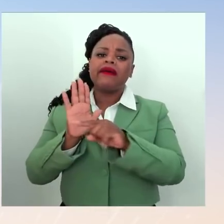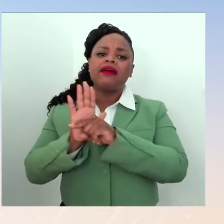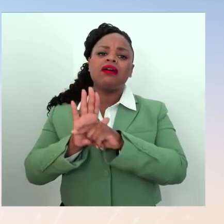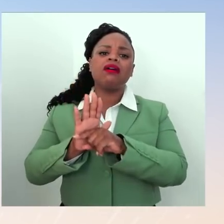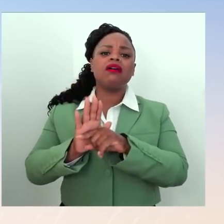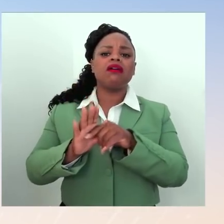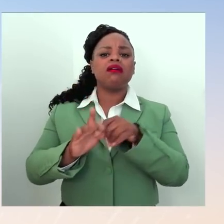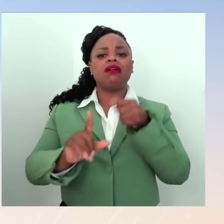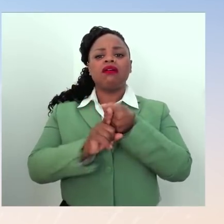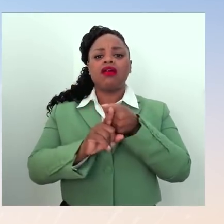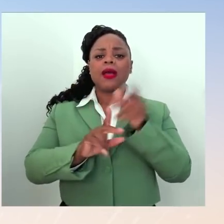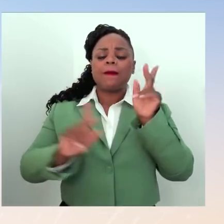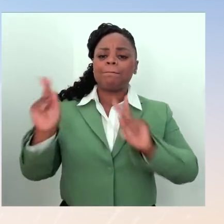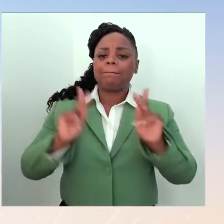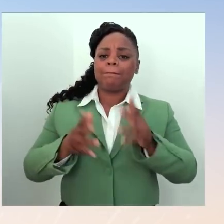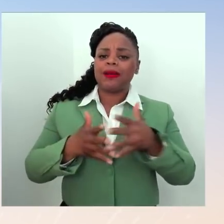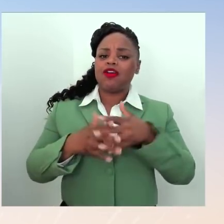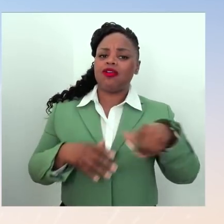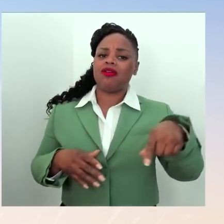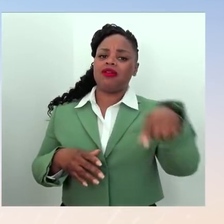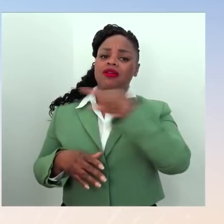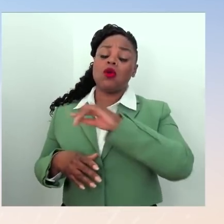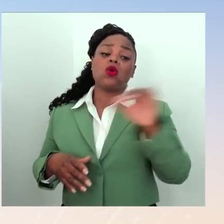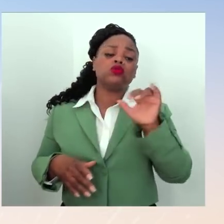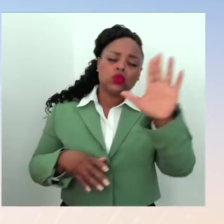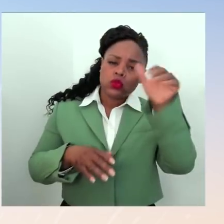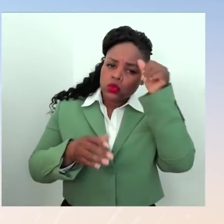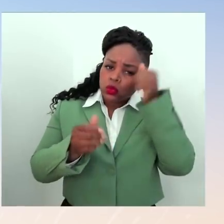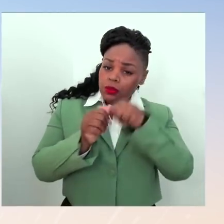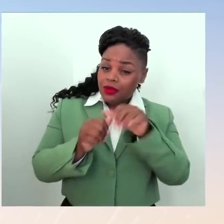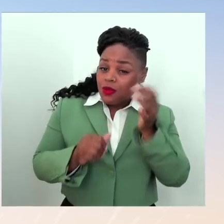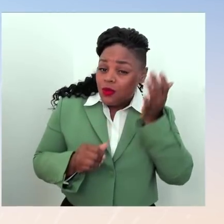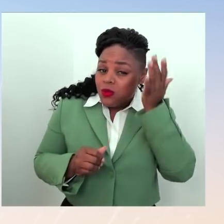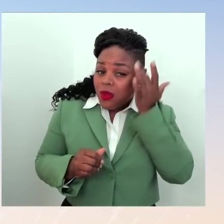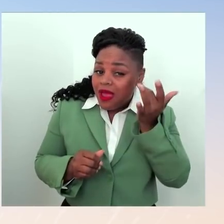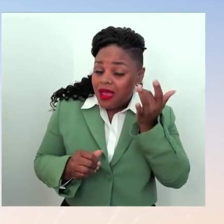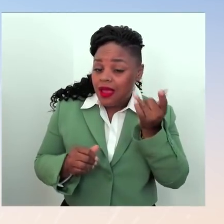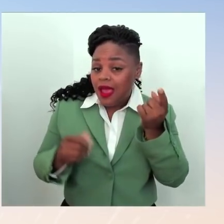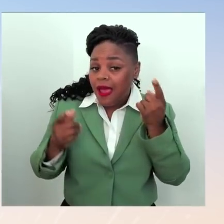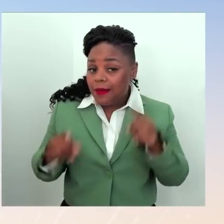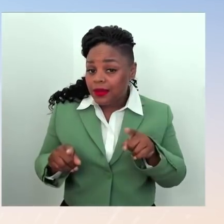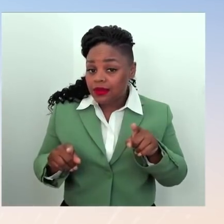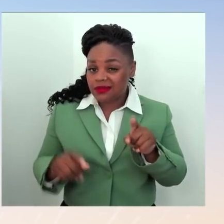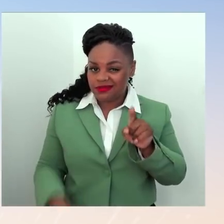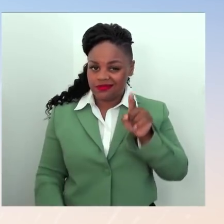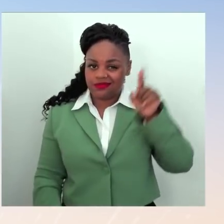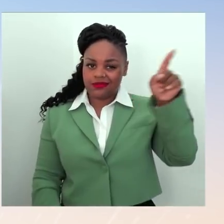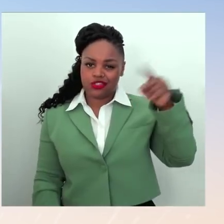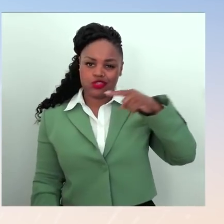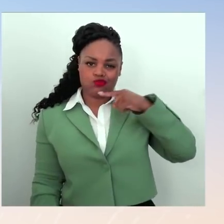because he invaded a sovereign country, that created instability in the markets. That is something the President talked about